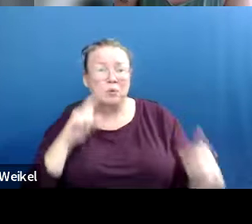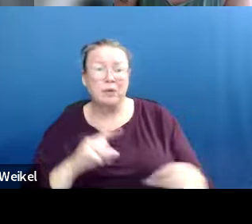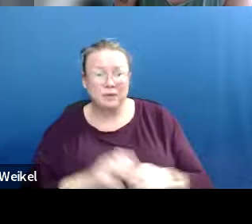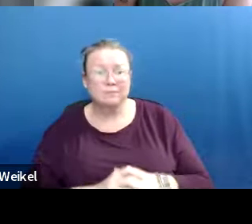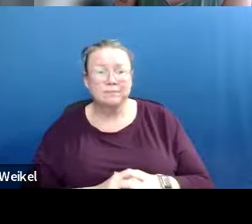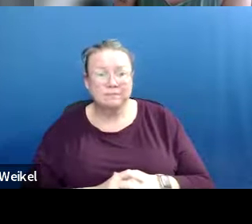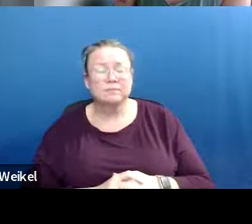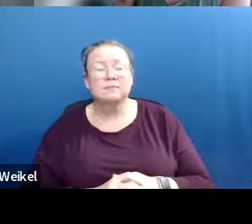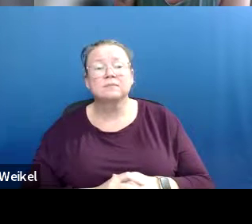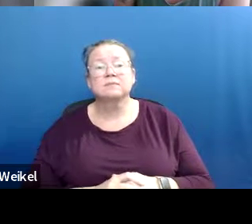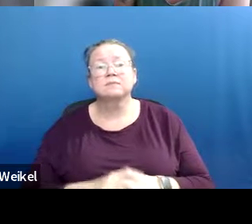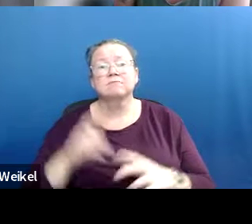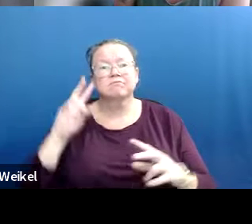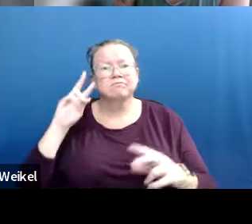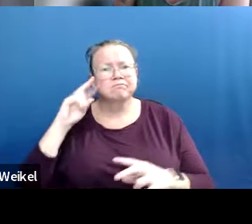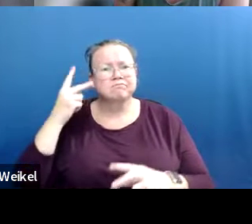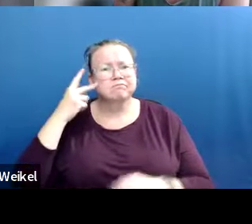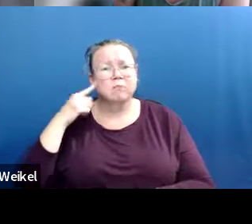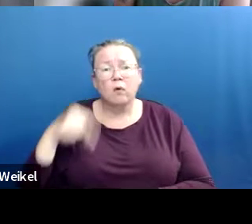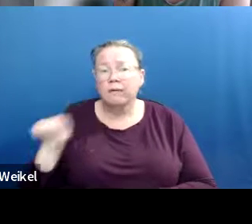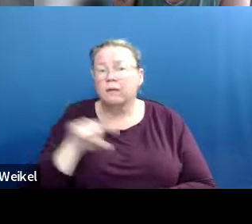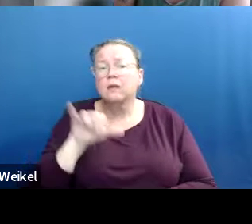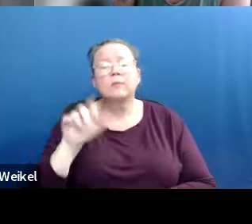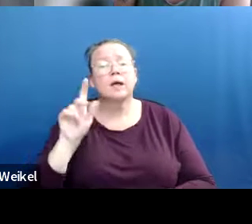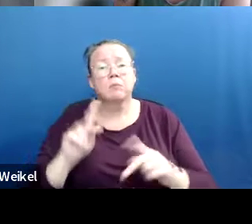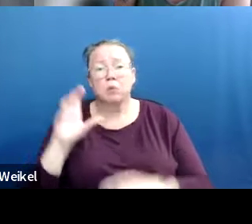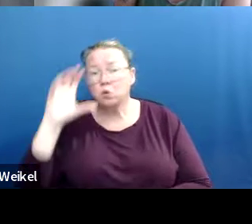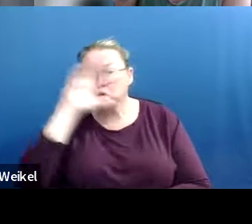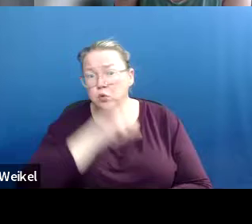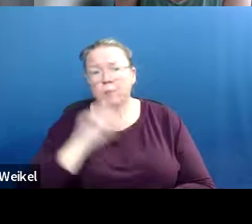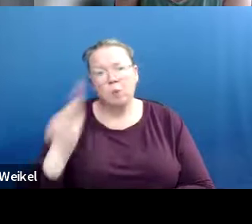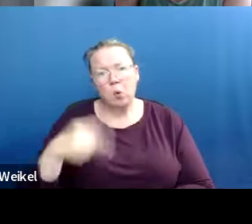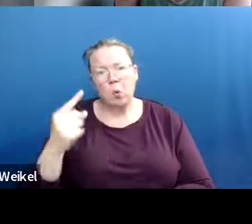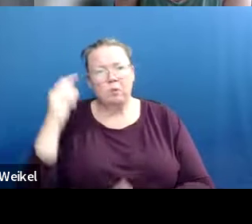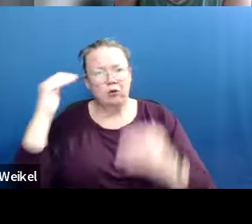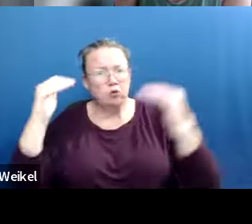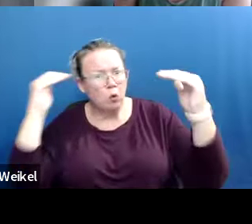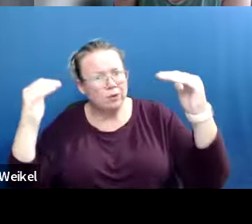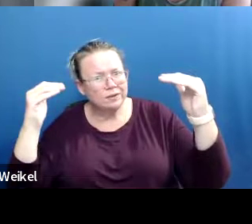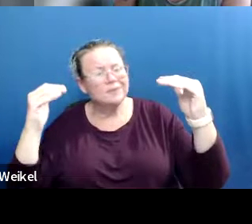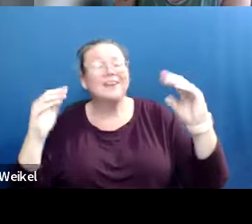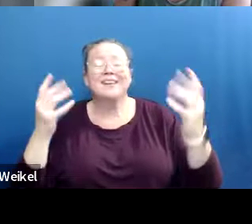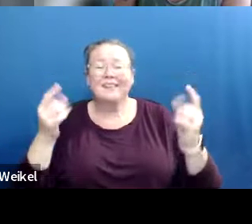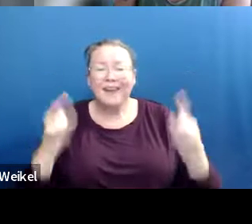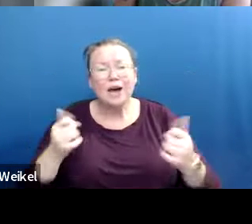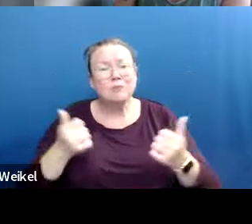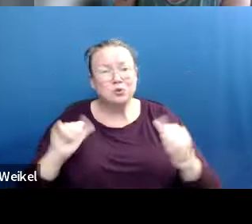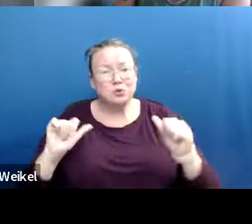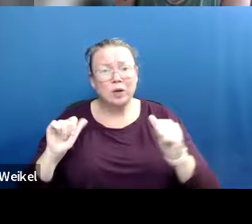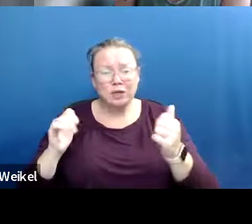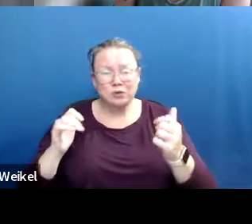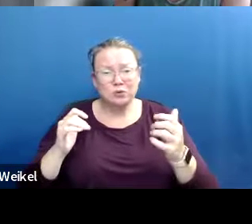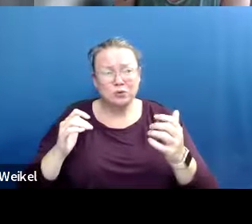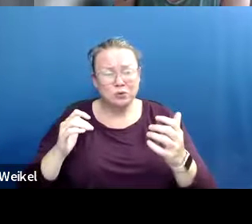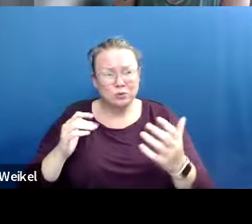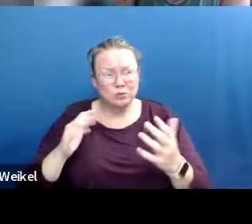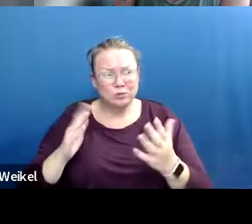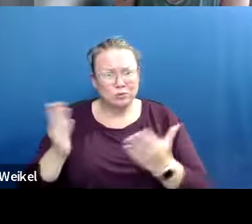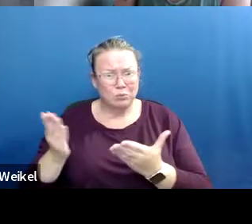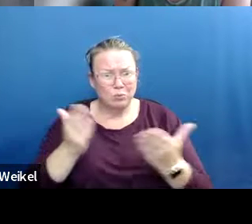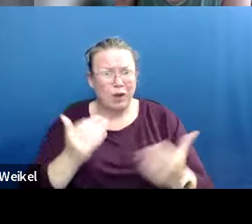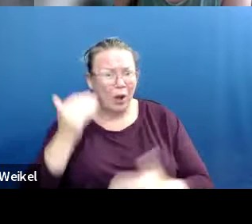Harm (He/Him): The misunderstanding for them is that people assume that they are strictly adult services. So when they try to bring to that awareness that they are more than that.